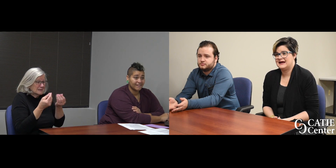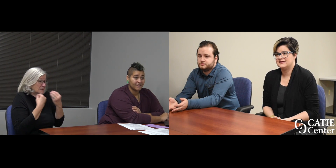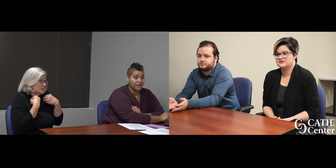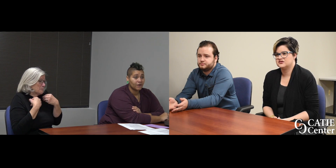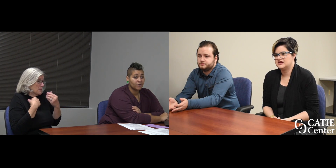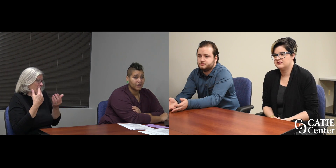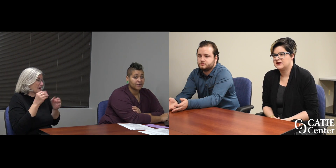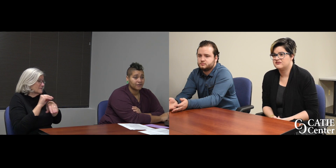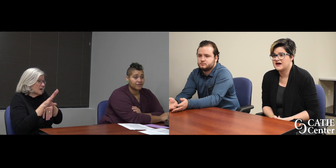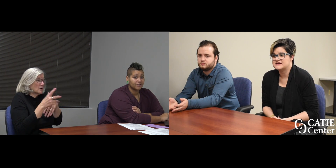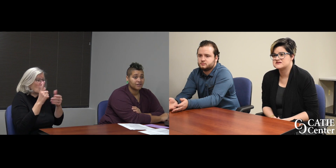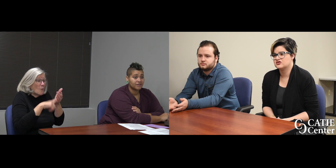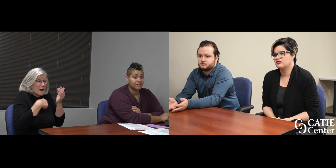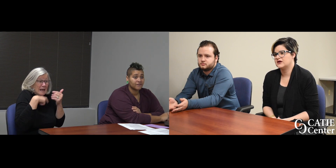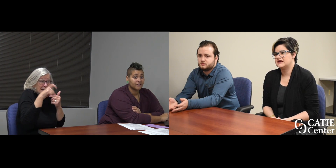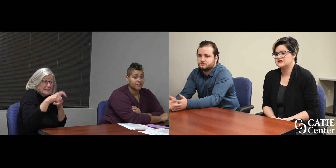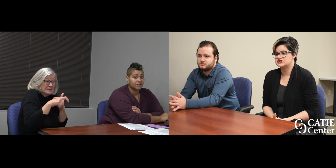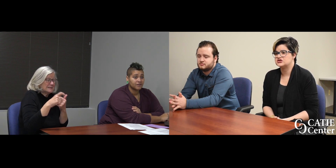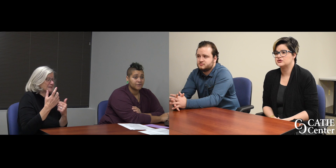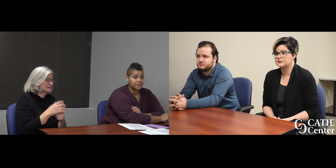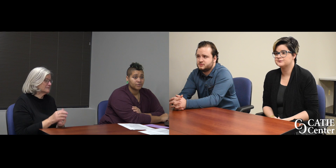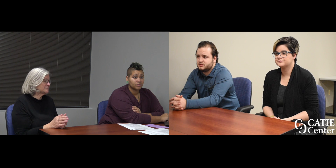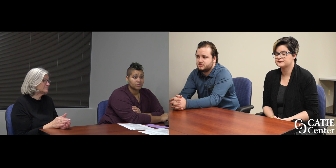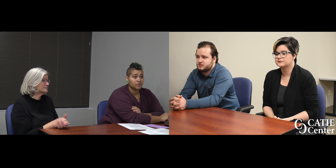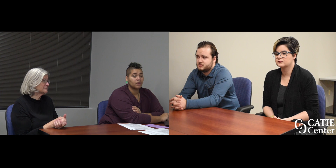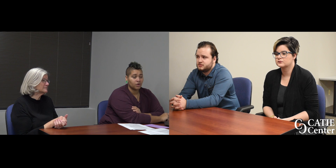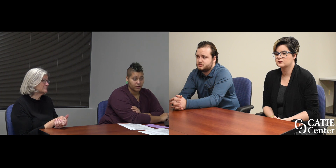I: I just need help. Just give me advice or what I need to do.